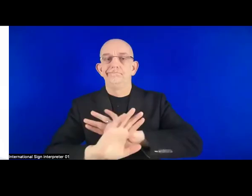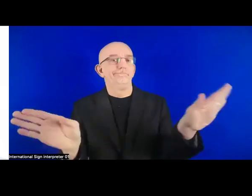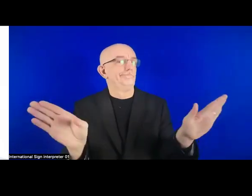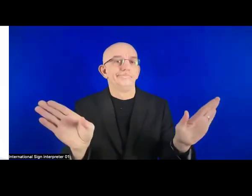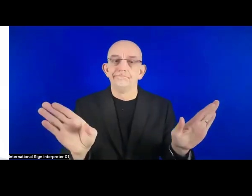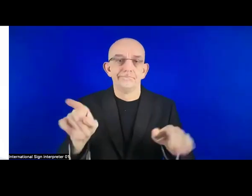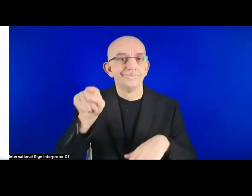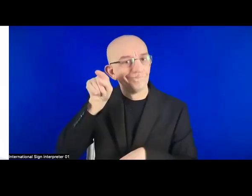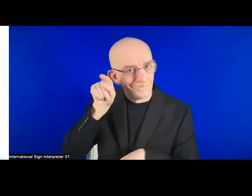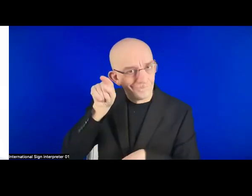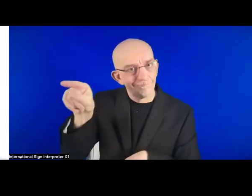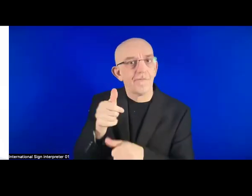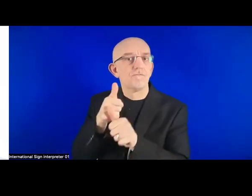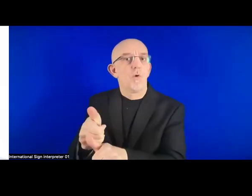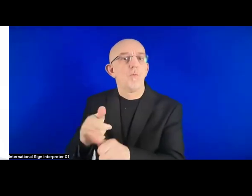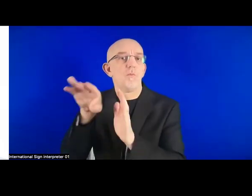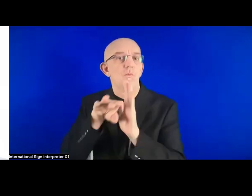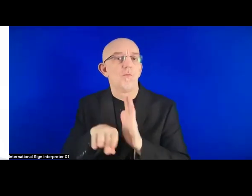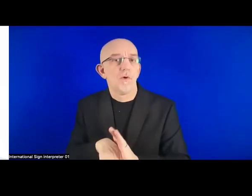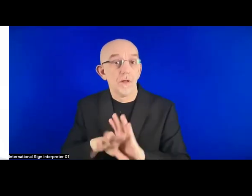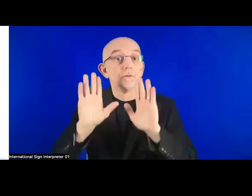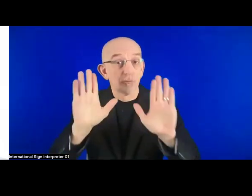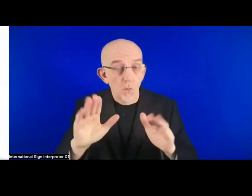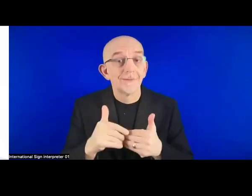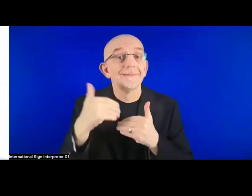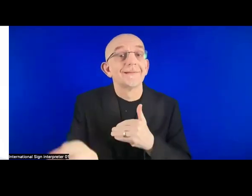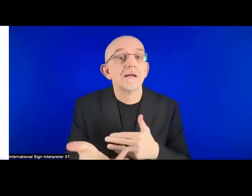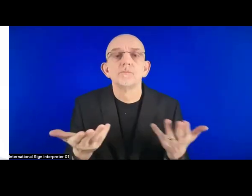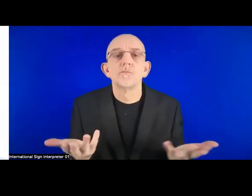team will check your eligibility, so make sure that you meet the essential